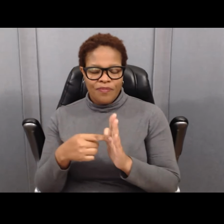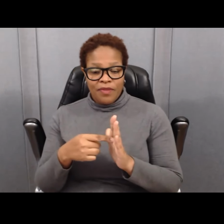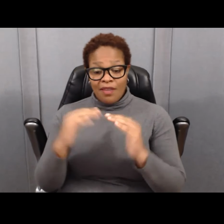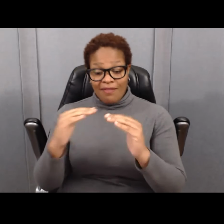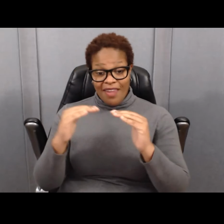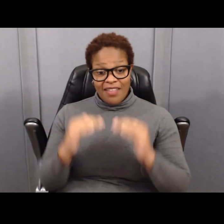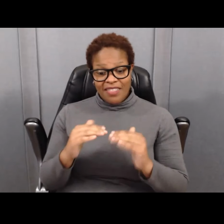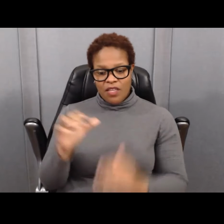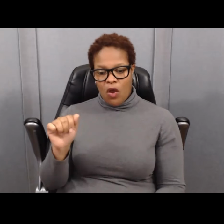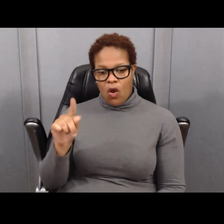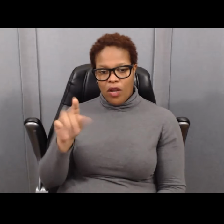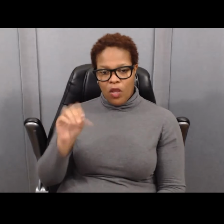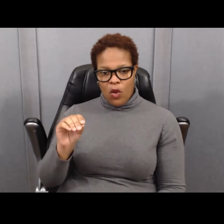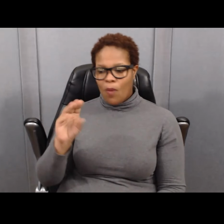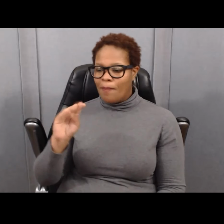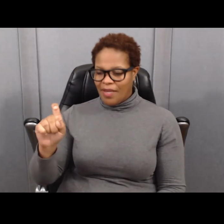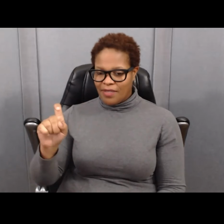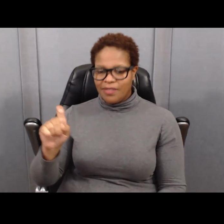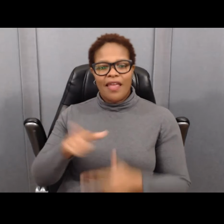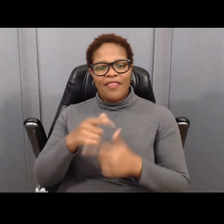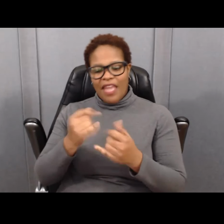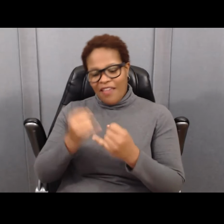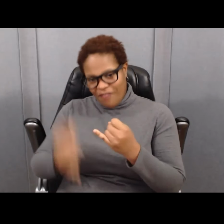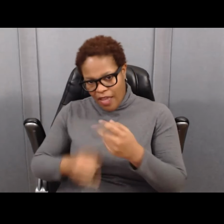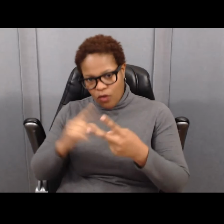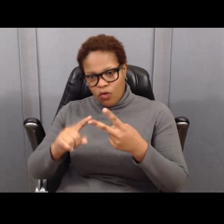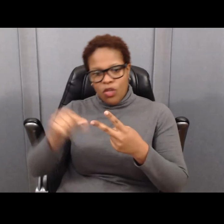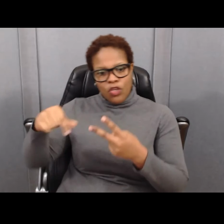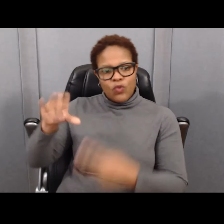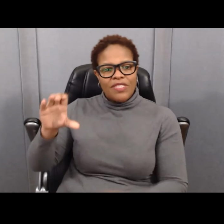and then there's a final QC process, that should also take place to make sure everything is good.